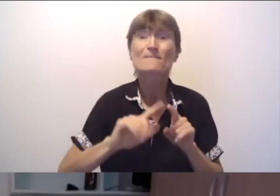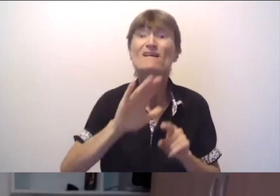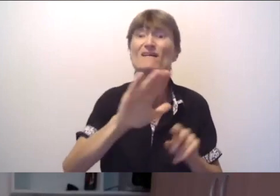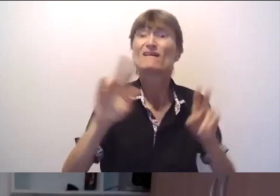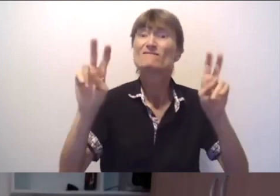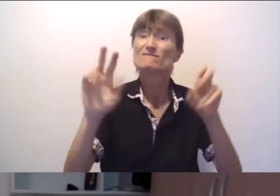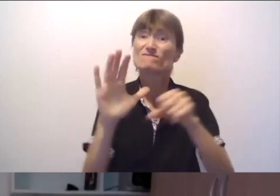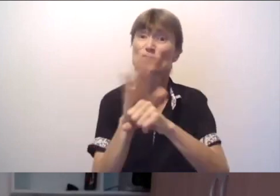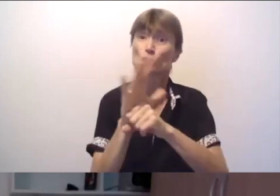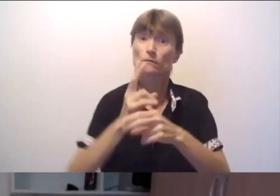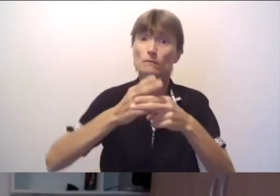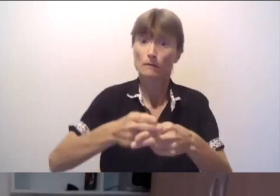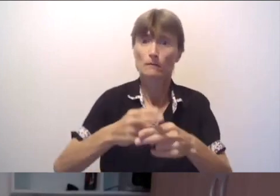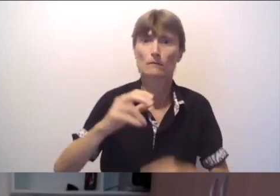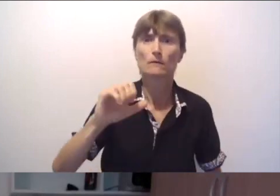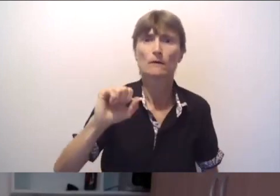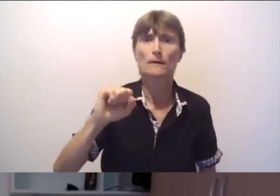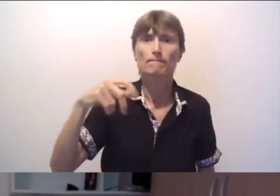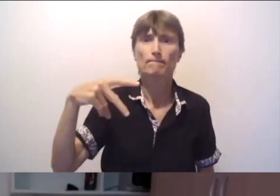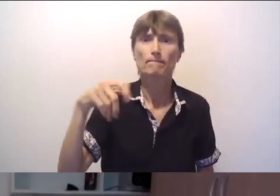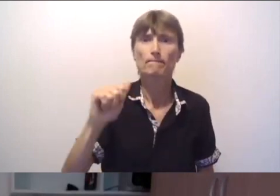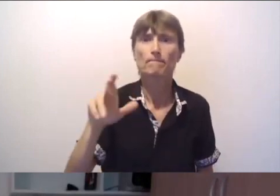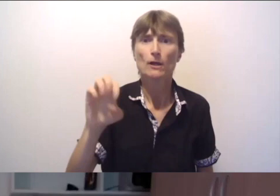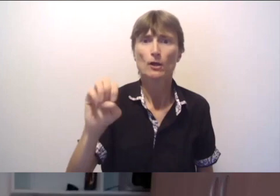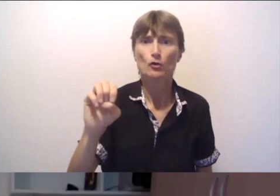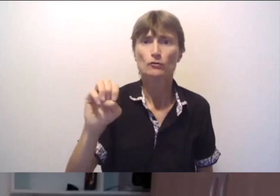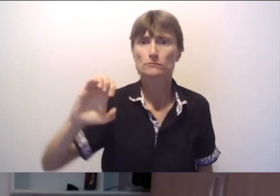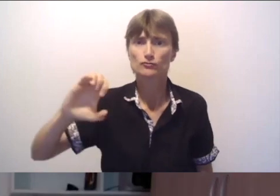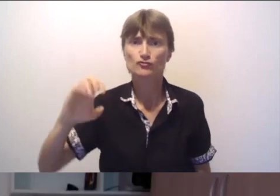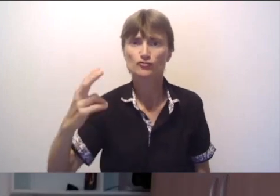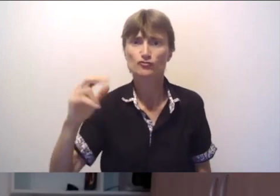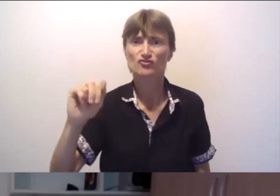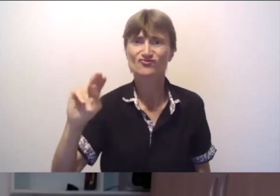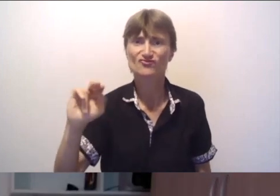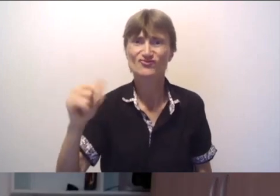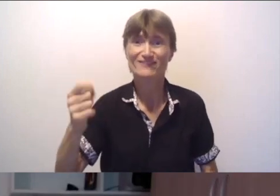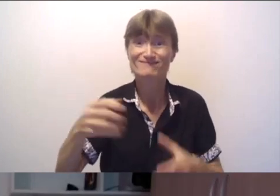and it was released by the nfb in 2008 so any artist for any artist their work